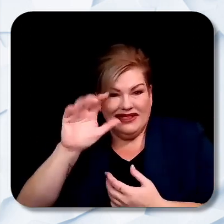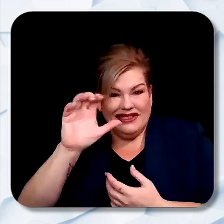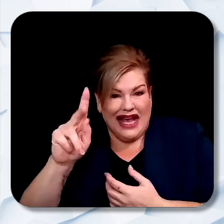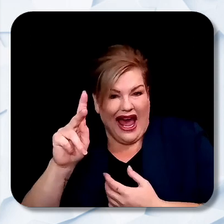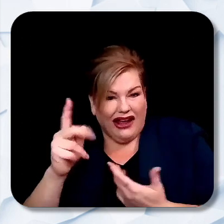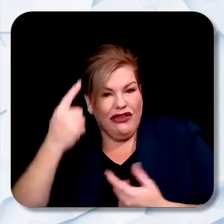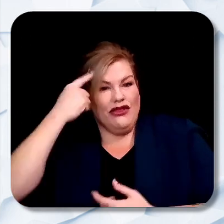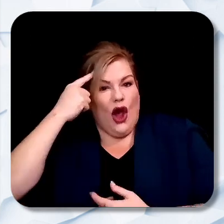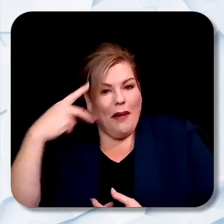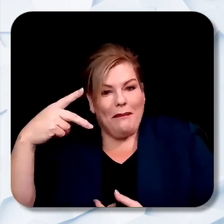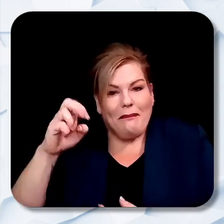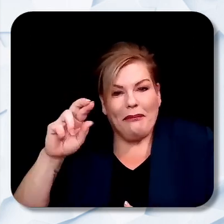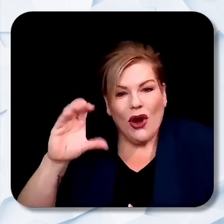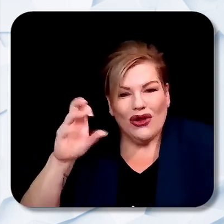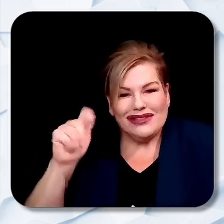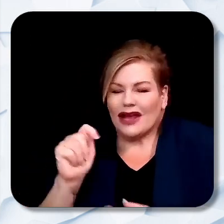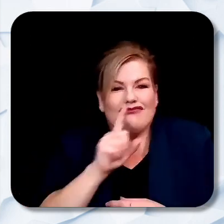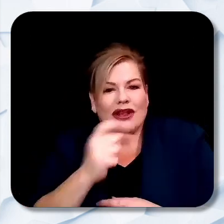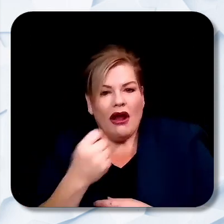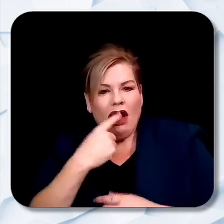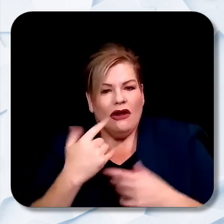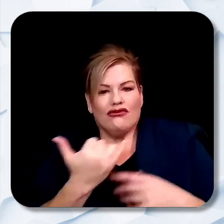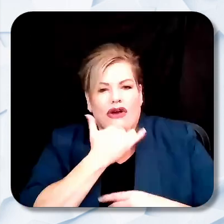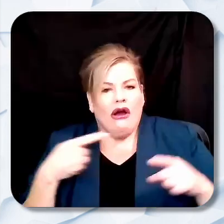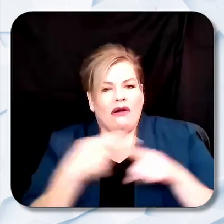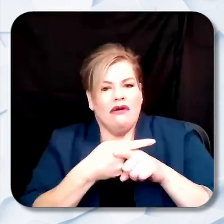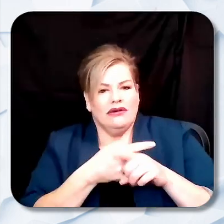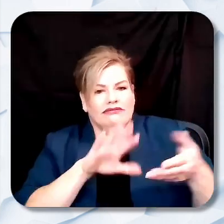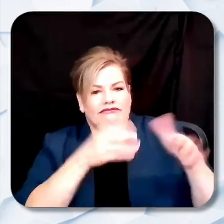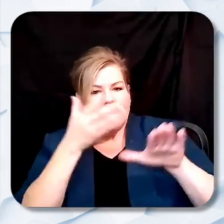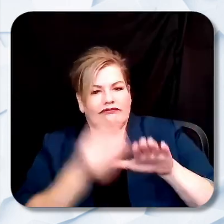we are now actually able to go into schools. We've been in uh Costa County schools and